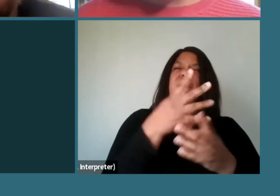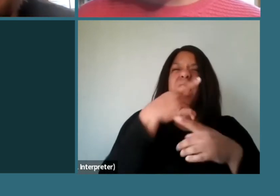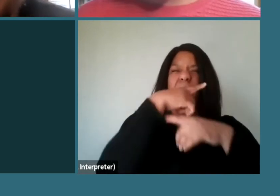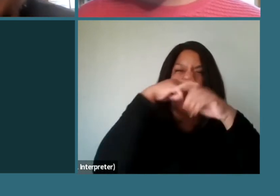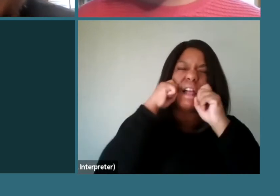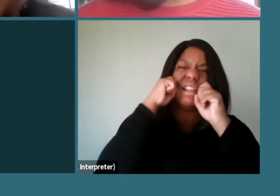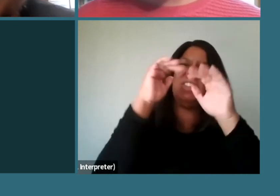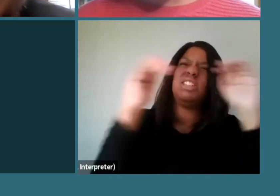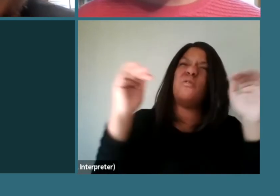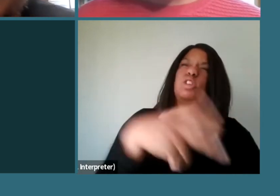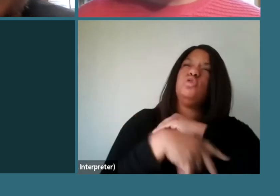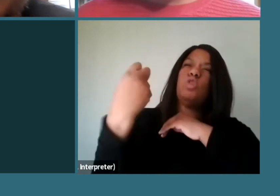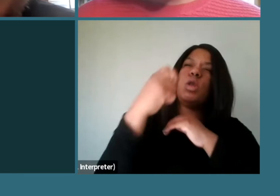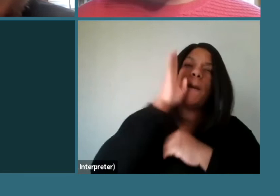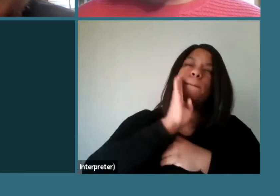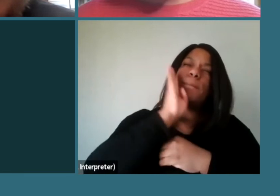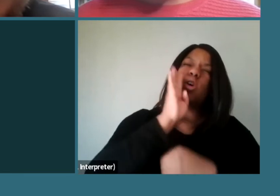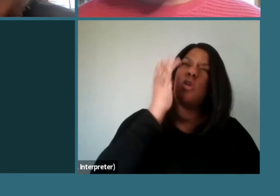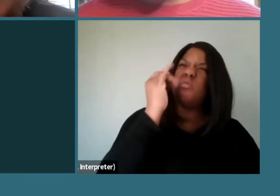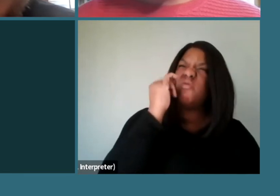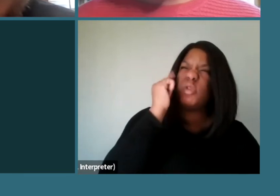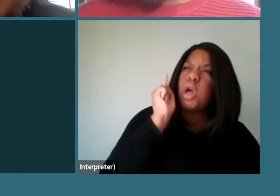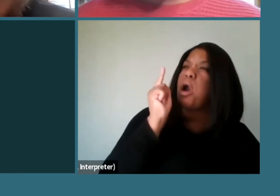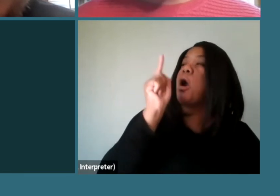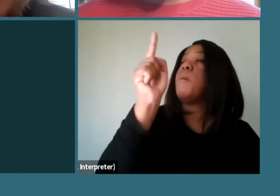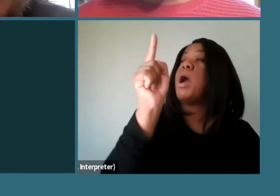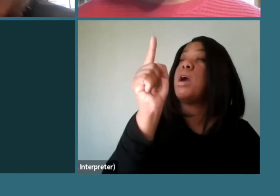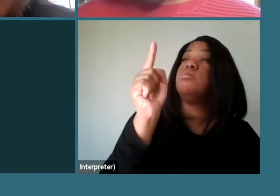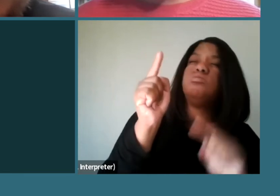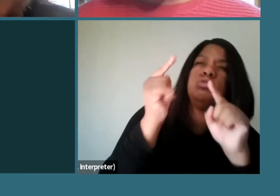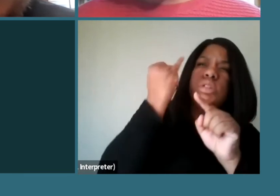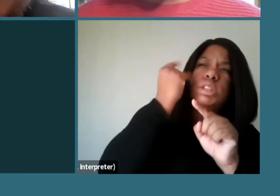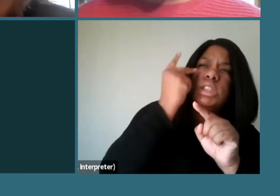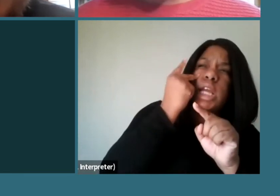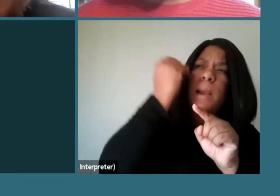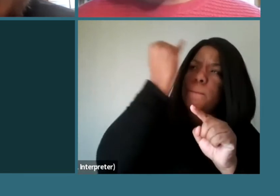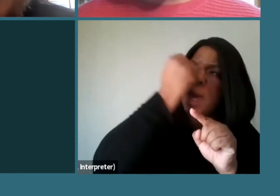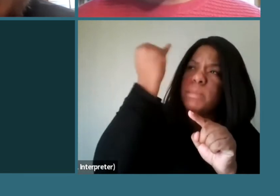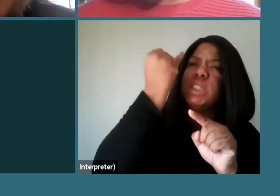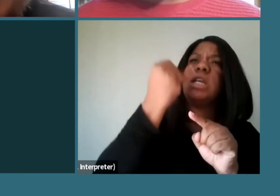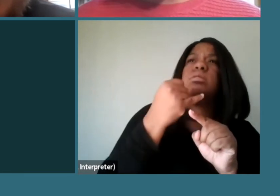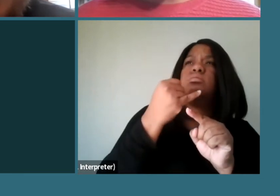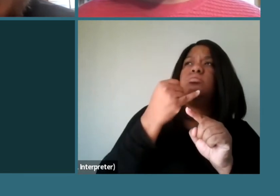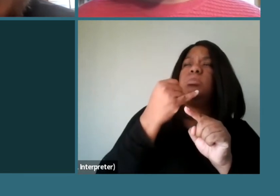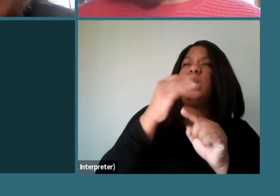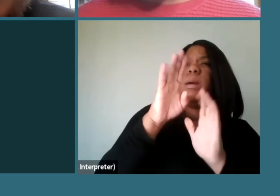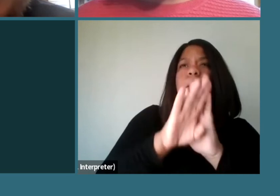it's like, oh, if you look all the way back, there's some extra. There's actually some Pepsi. There's like a crate of Pepsi in the background, and there's some labels down here.